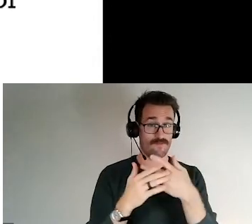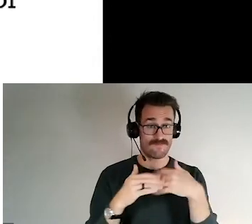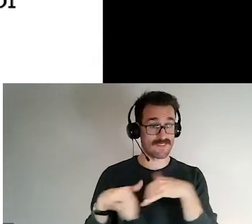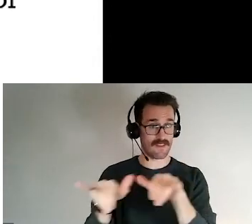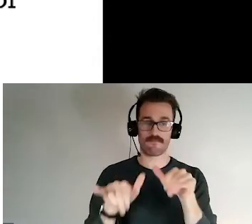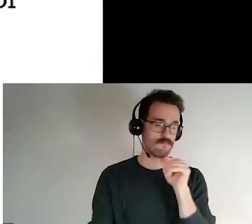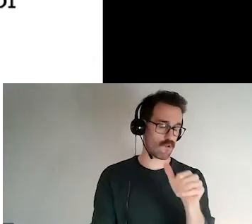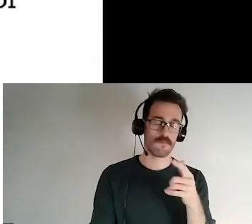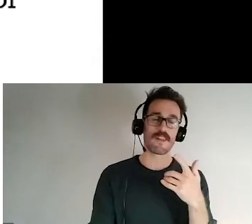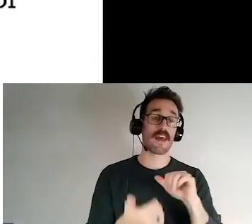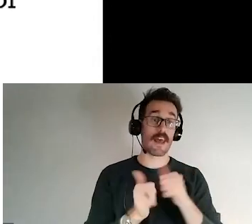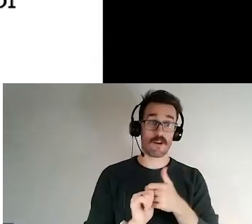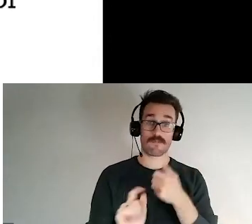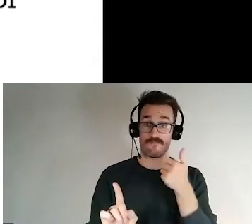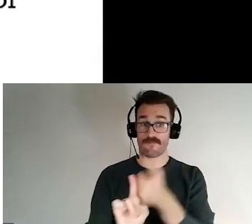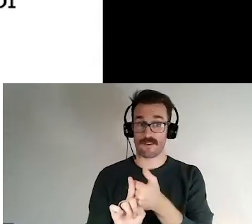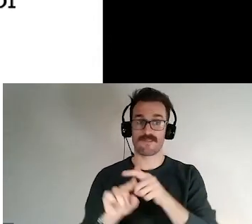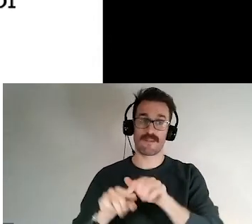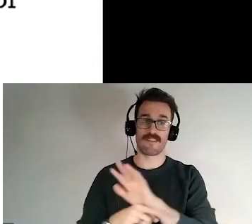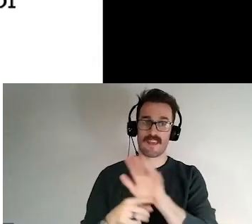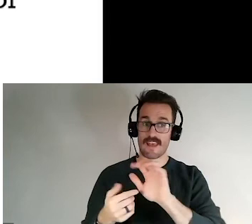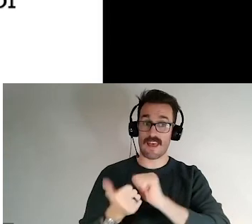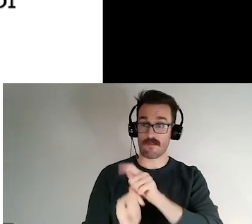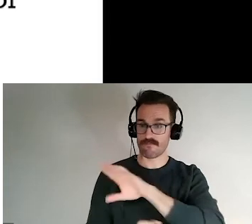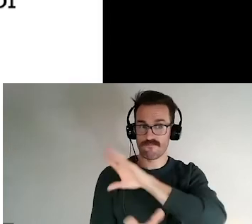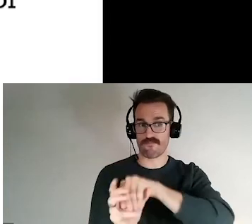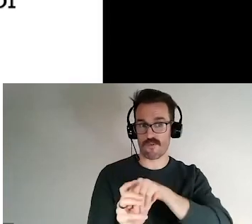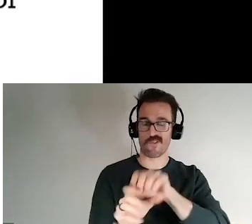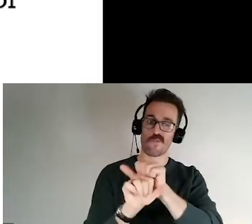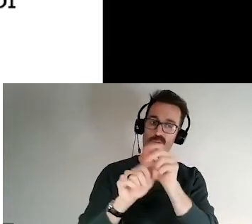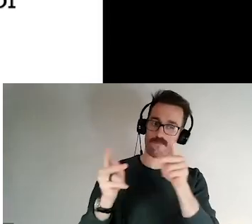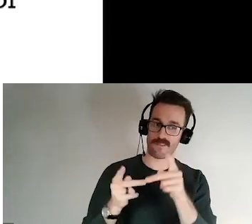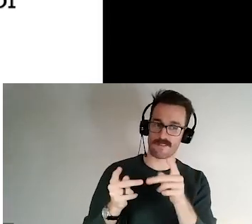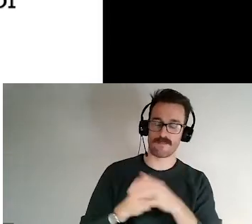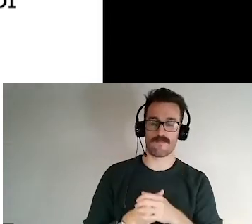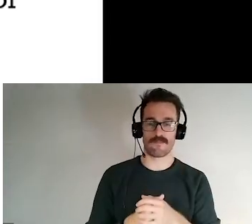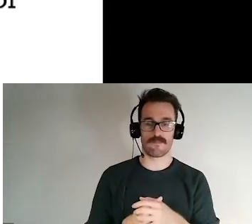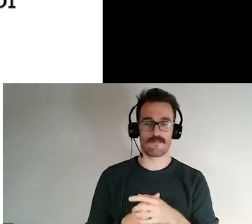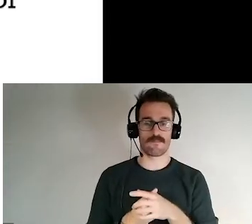of ability to participate in the workforce. Arthritis is episodic in that there may be